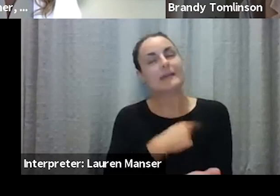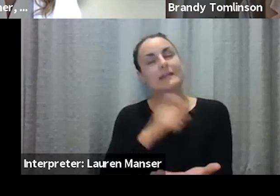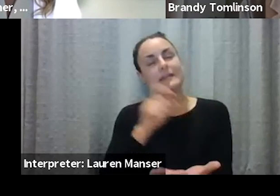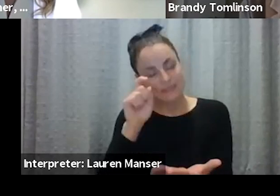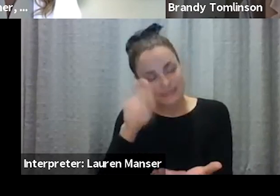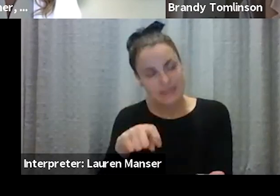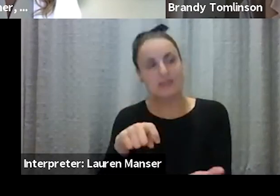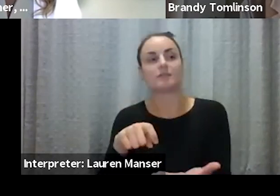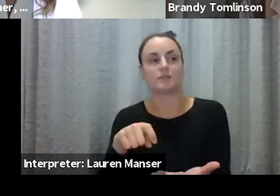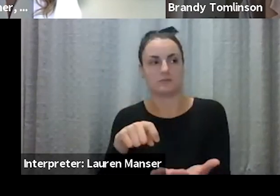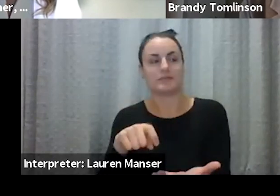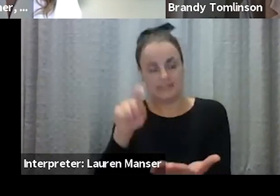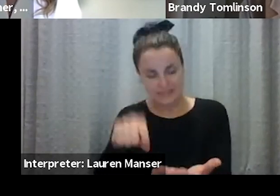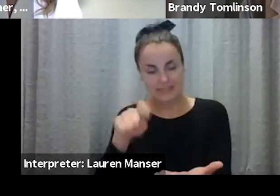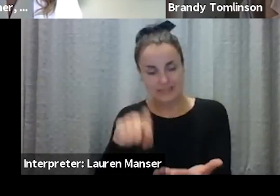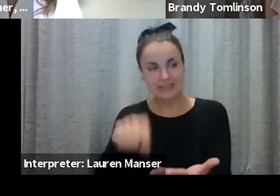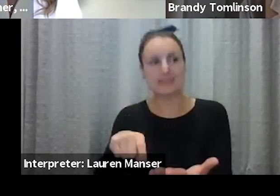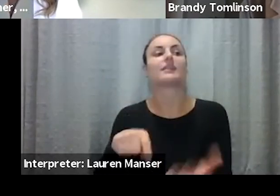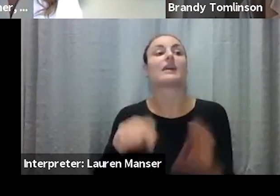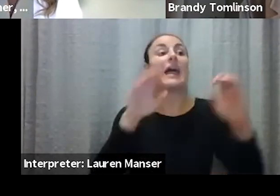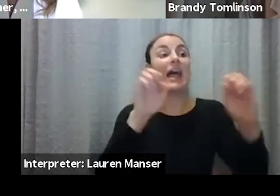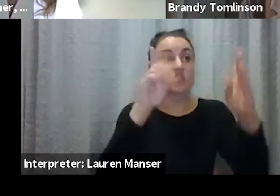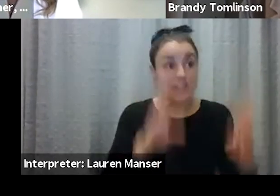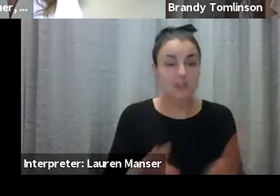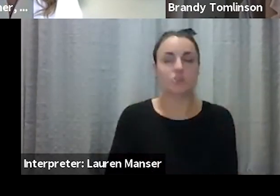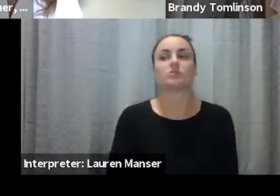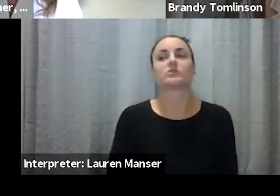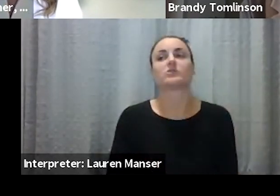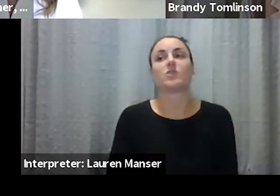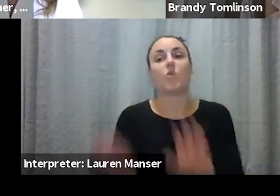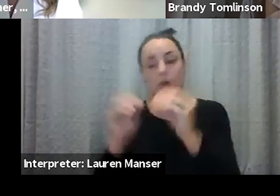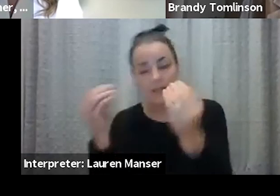and anyone else is fully aware of obligations under the ADA